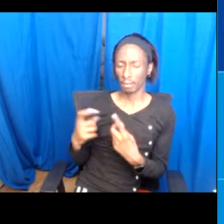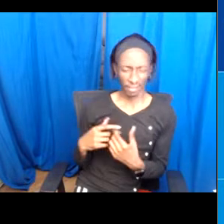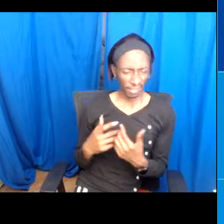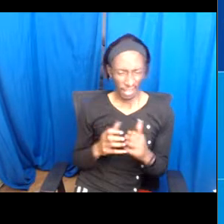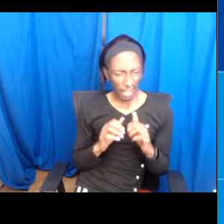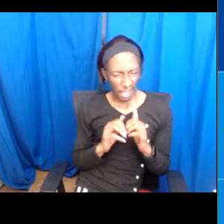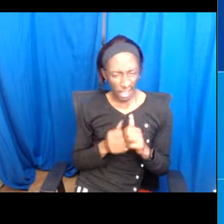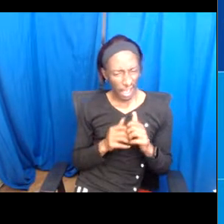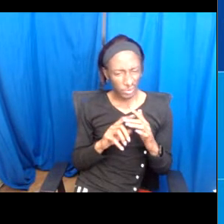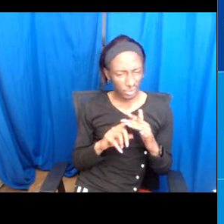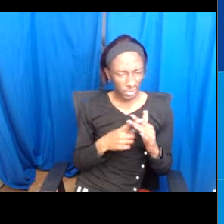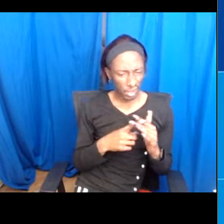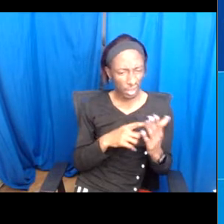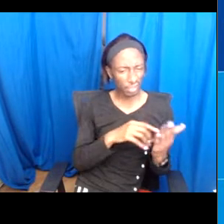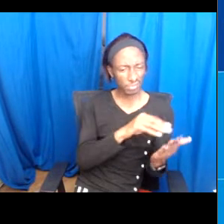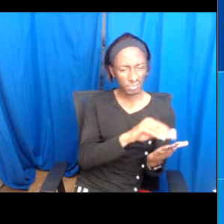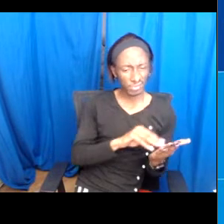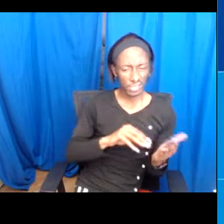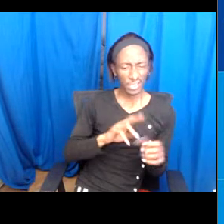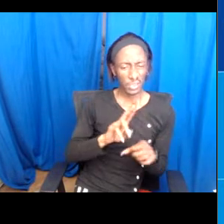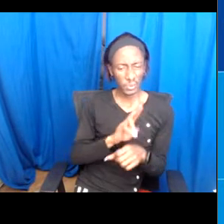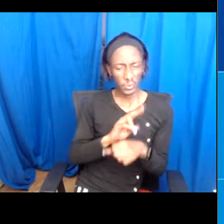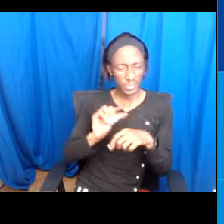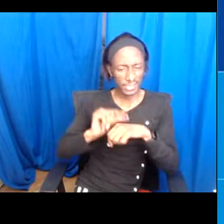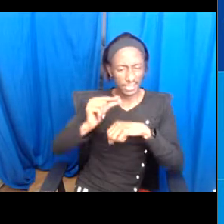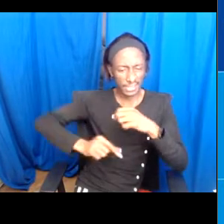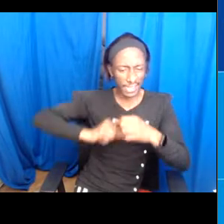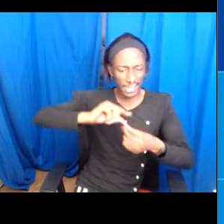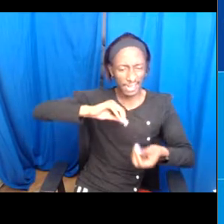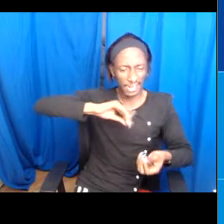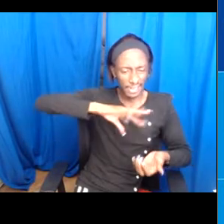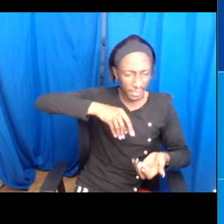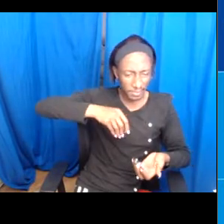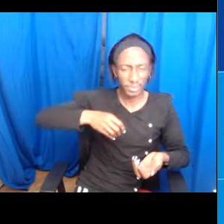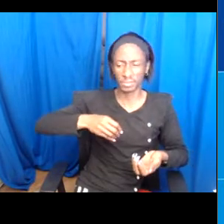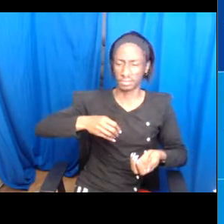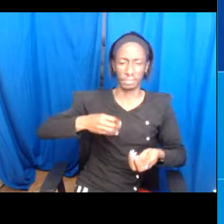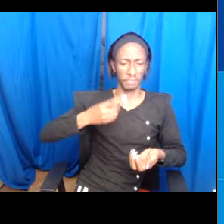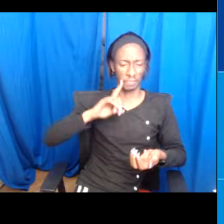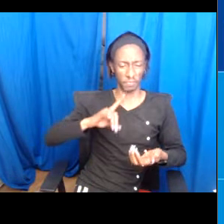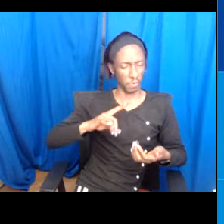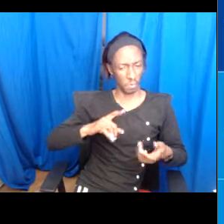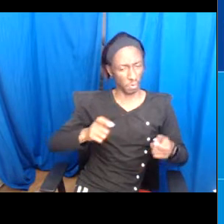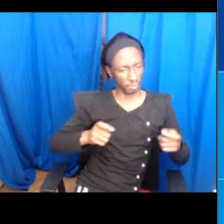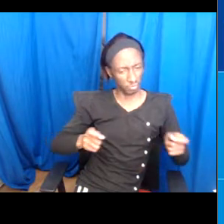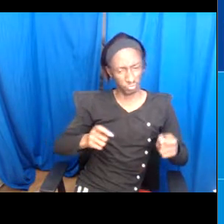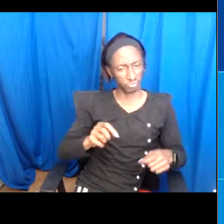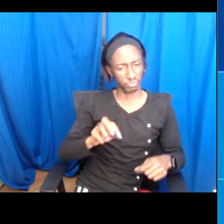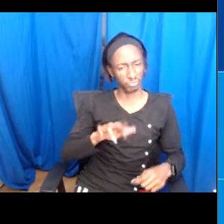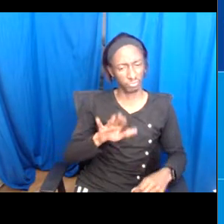in mapping or using satellite imagery or aerial imagery to study wild rice?" And my interest in remote sensing